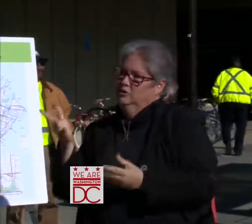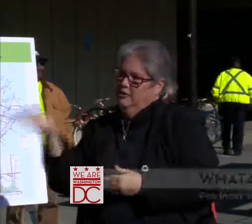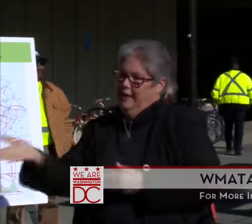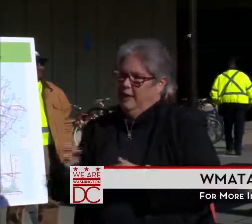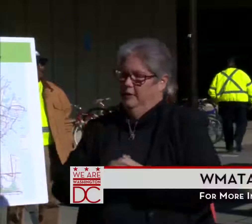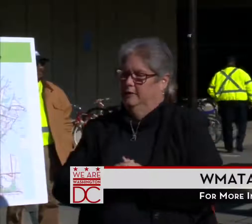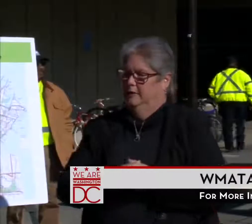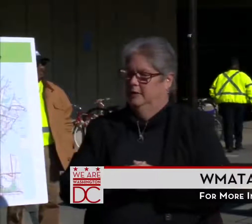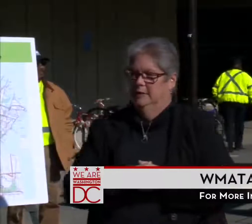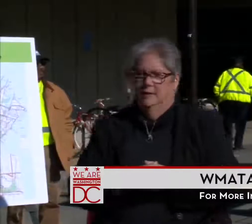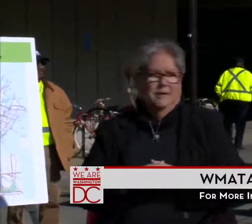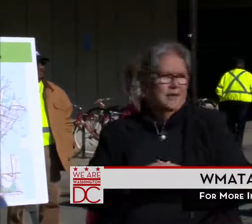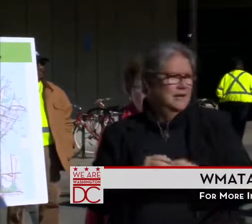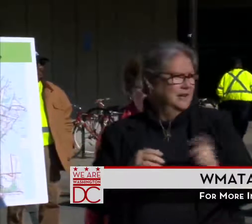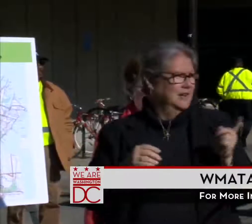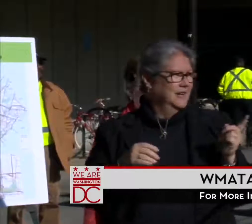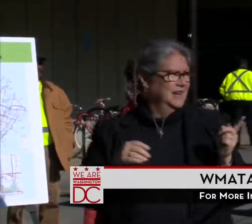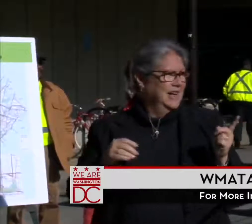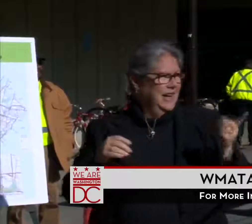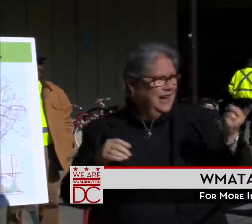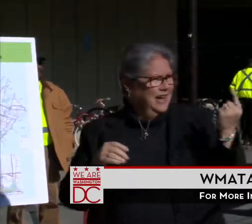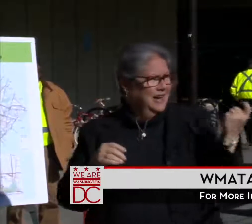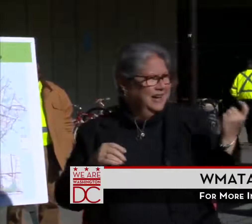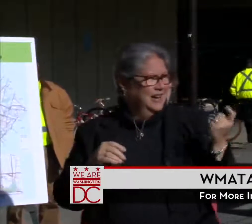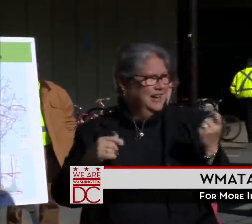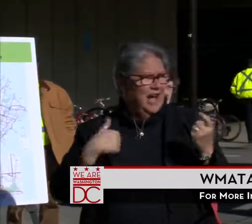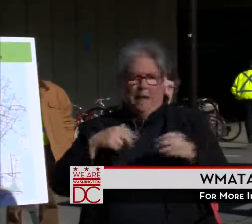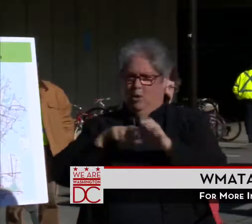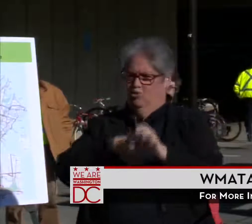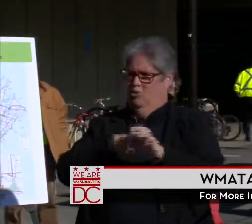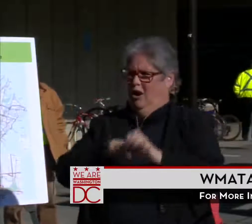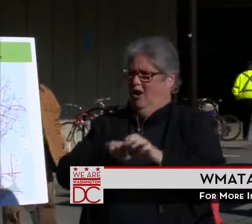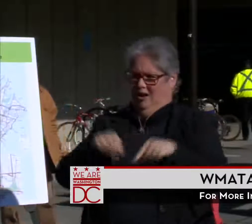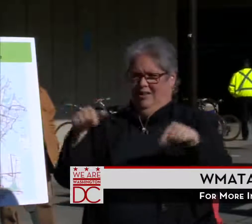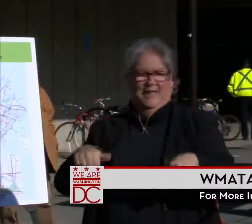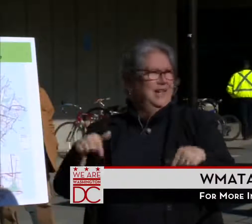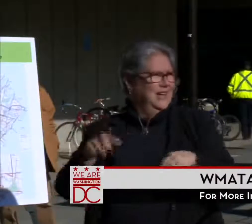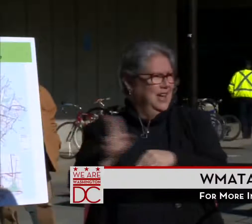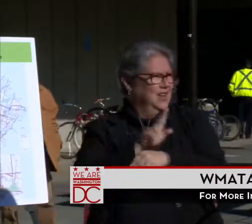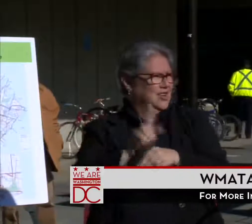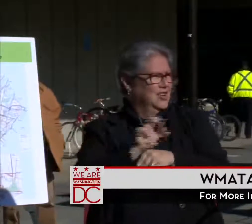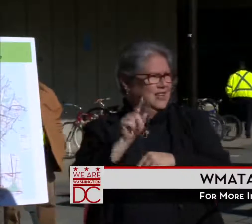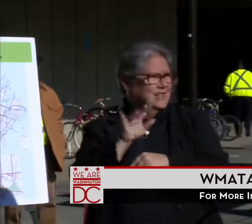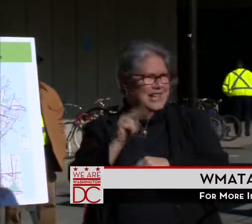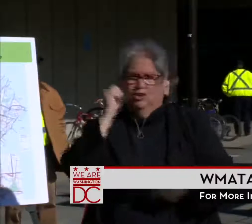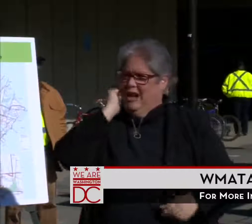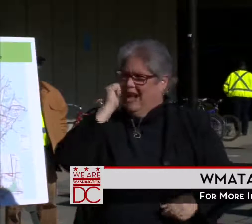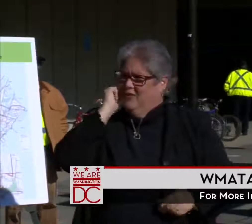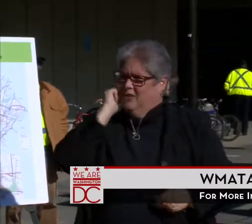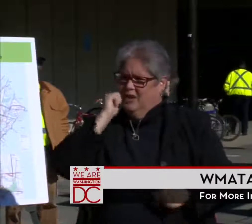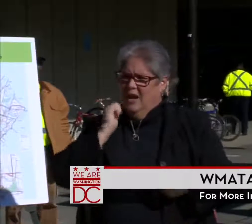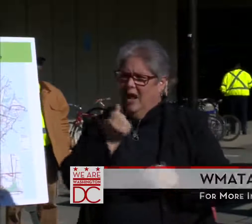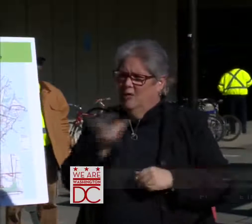I USE THIS STATION EVERY DAY SO I HAVE A COUPLE OF VERY QUICK QUESTIONS. NUMBER ONE, WAS THERE ANY CONSIDERATION OF ACTUALLY RUNNING BUS SERVICE FROM THESE STATIONS DIRECTLY INTO DOWNTOWN,